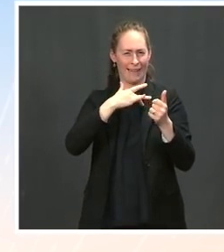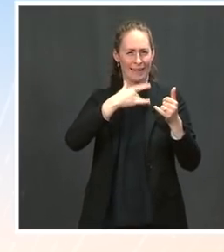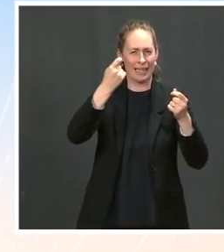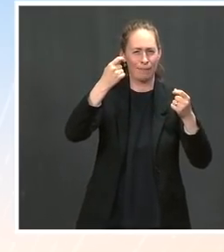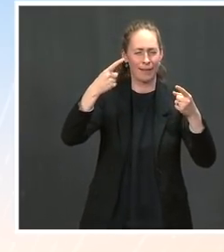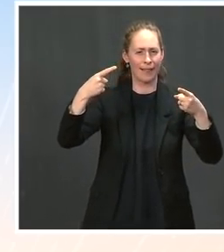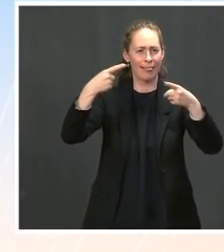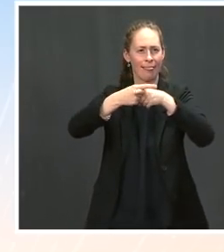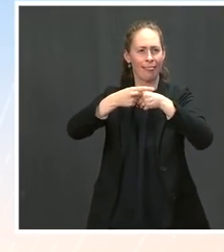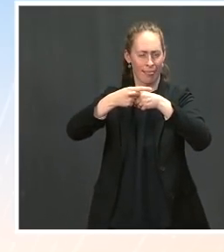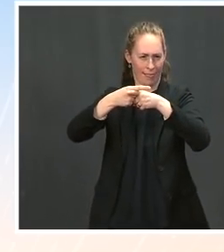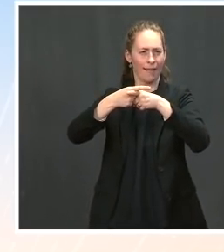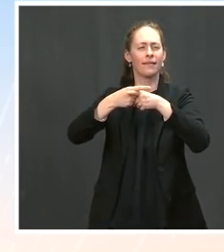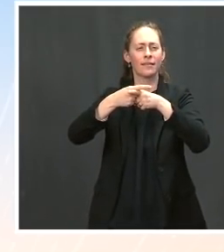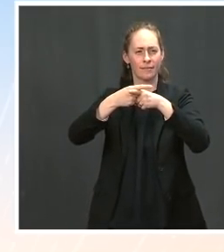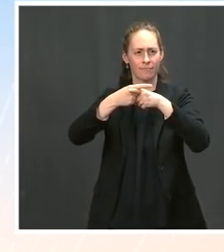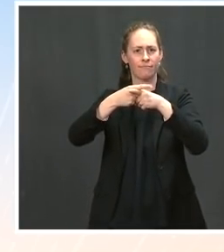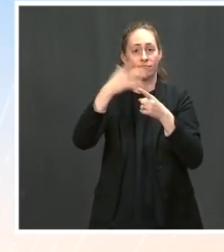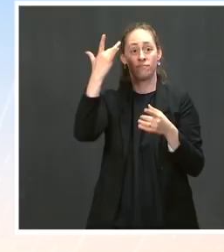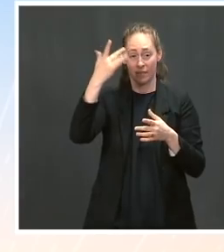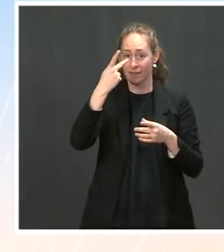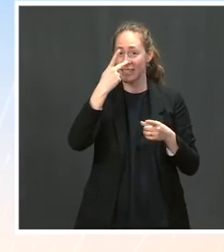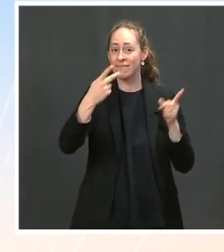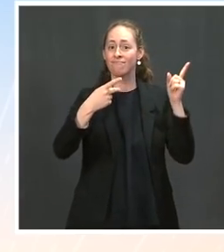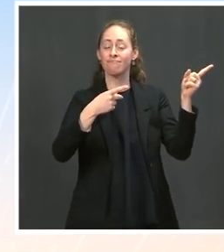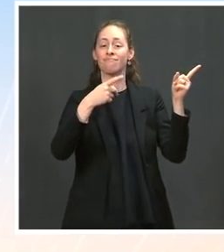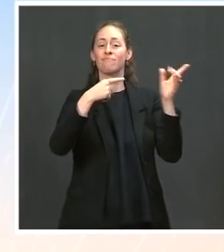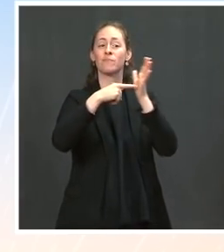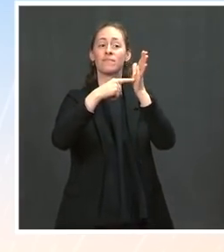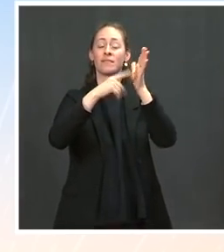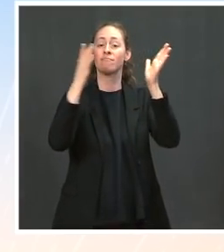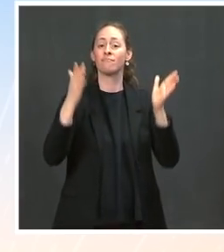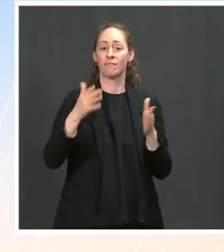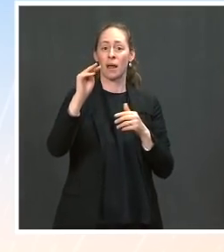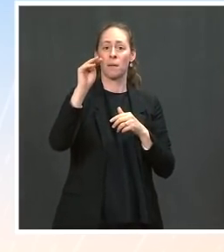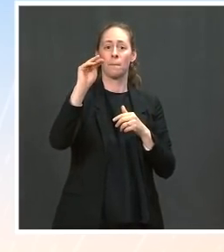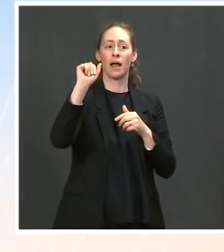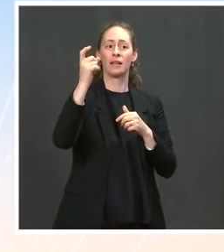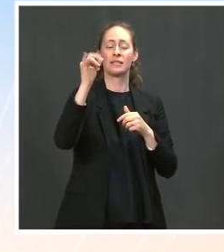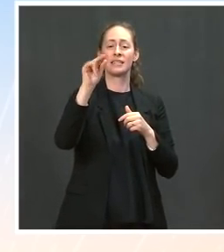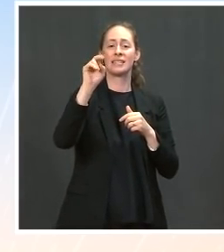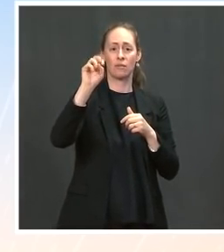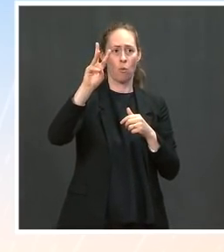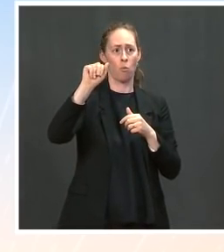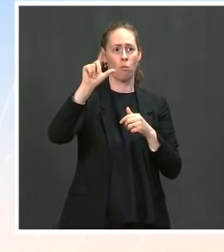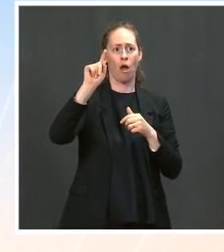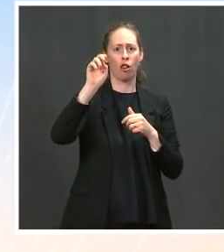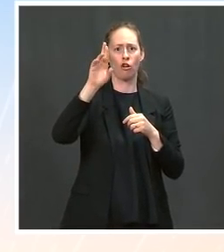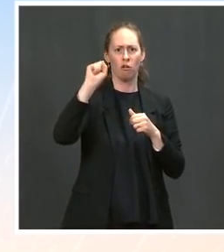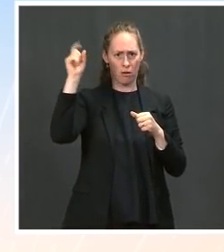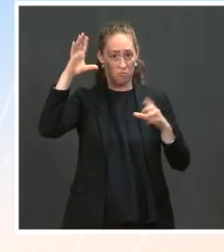even if she didn't mean to imply violence? Ms. Psaki: Well, first, I would say that the congresswoman has provided